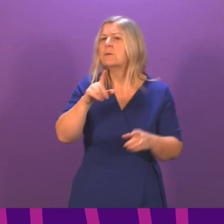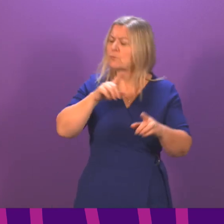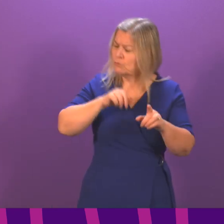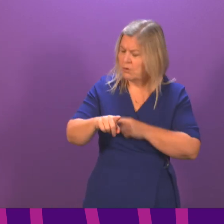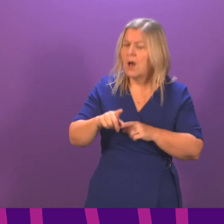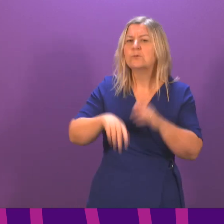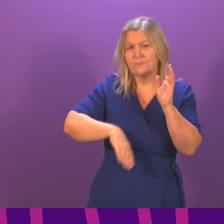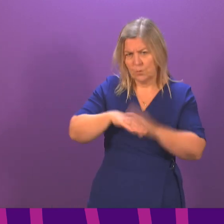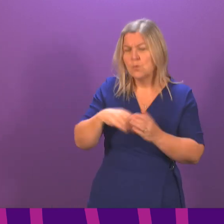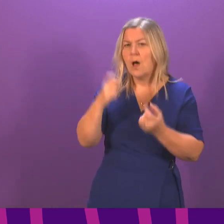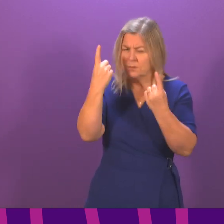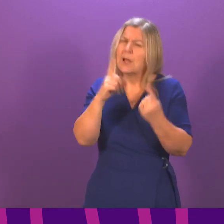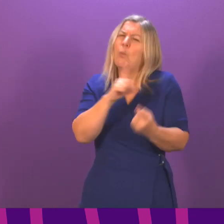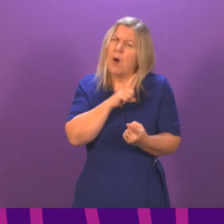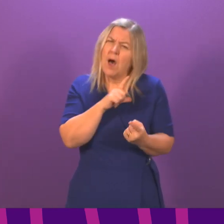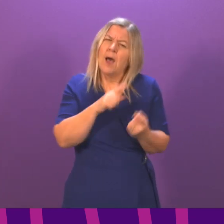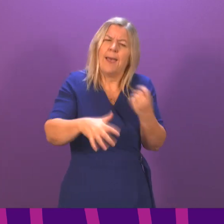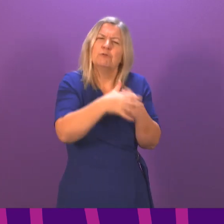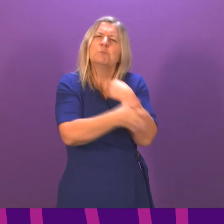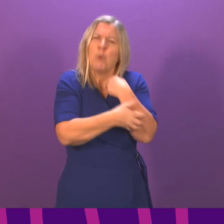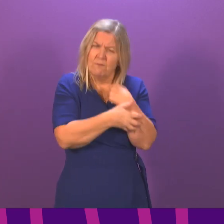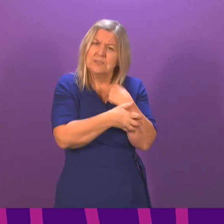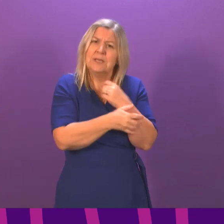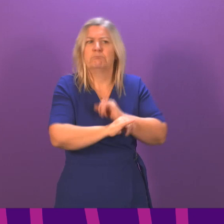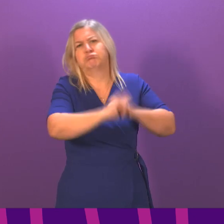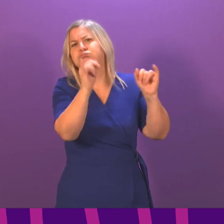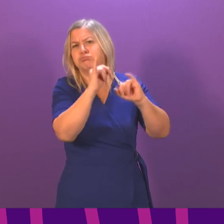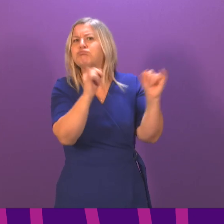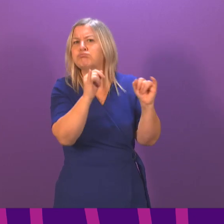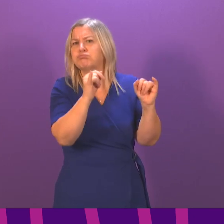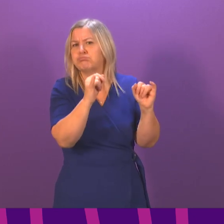Covid, and to do everything that we can to address the needs of those who are impacted.